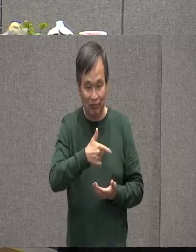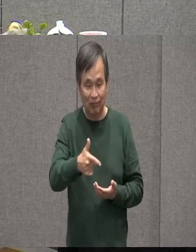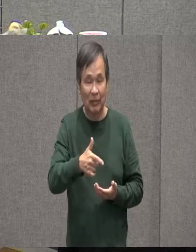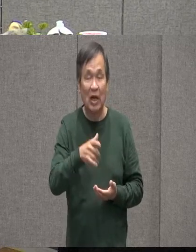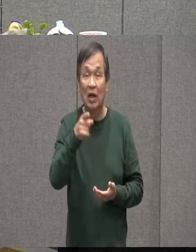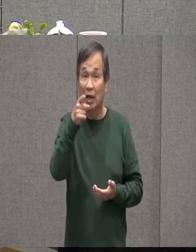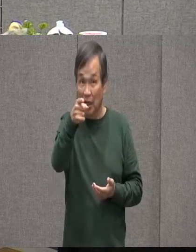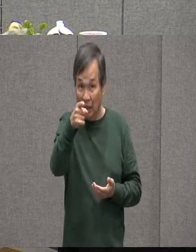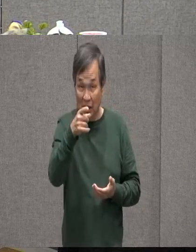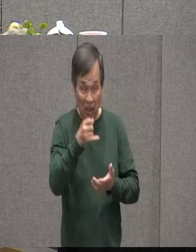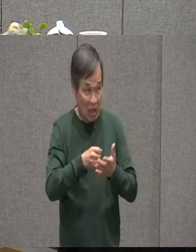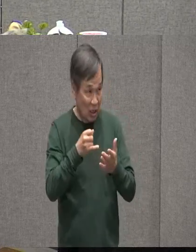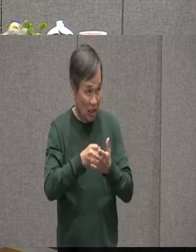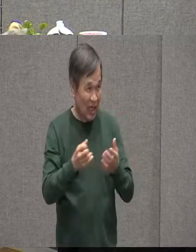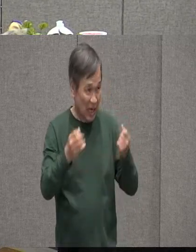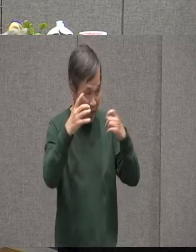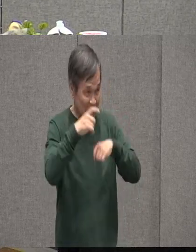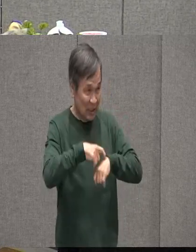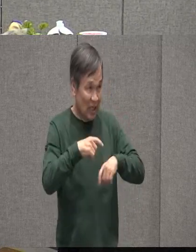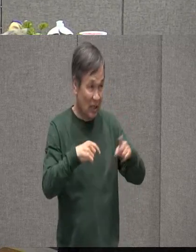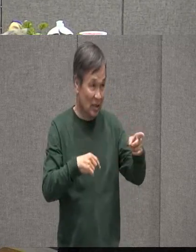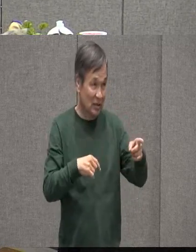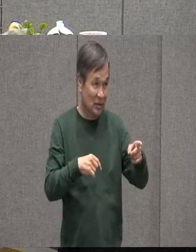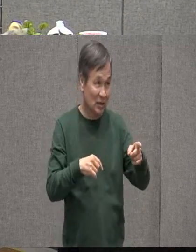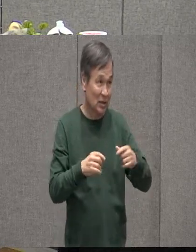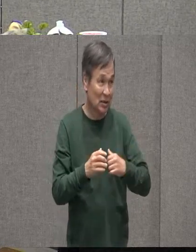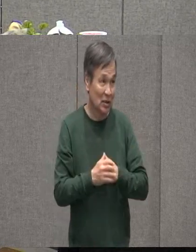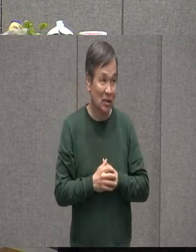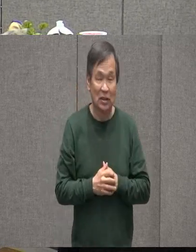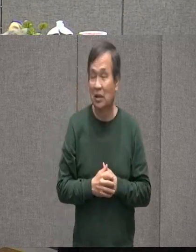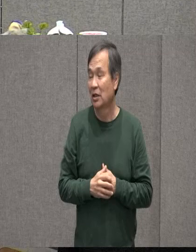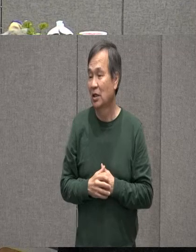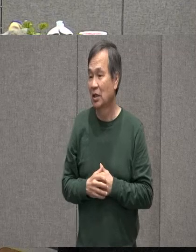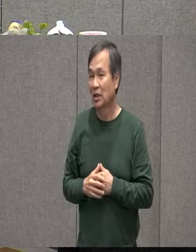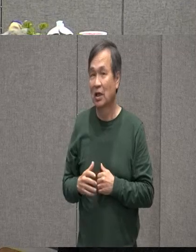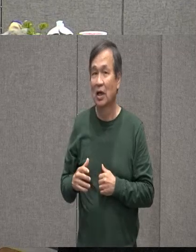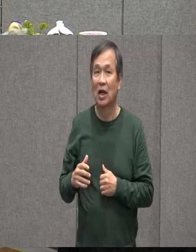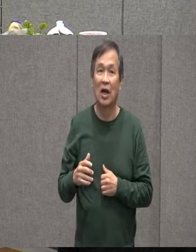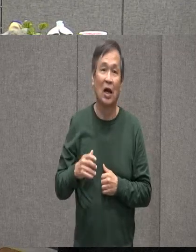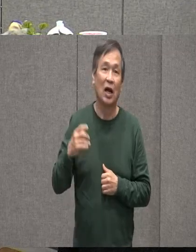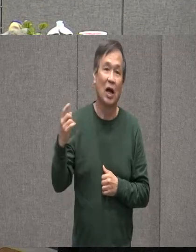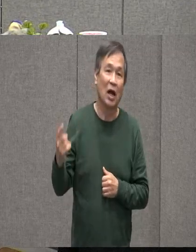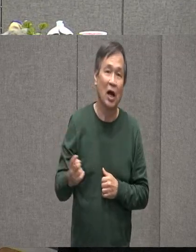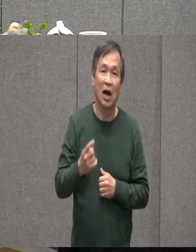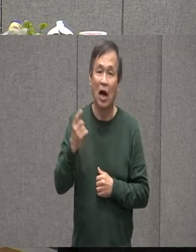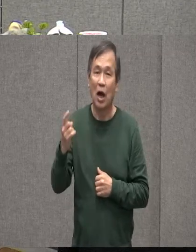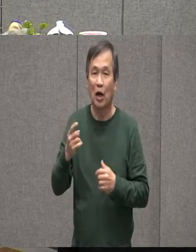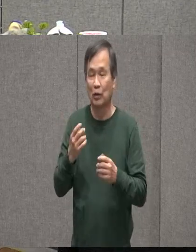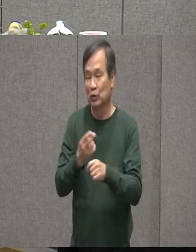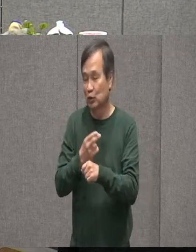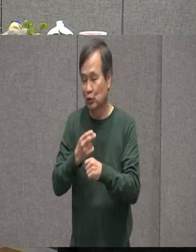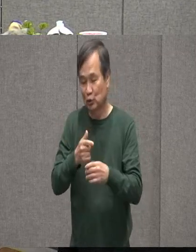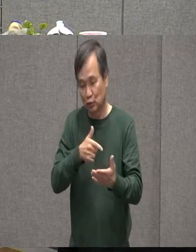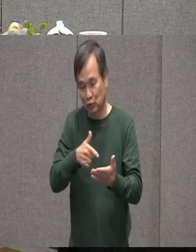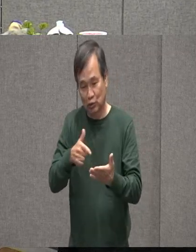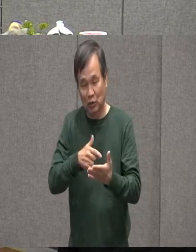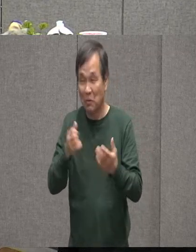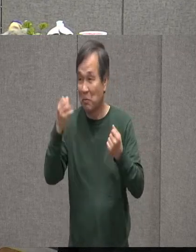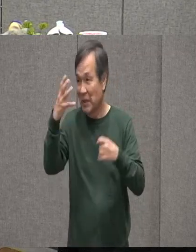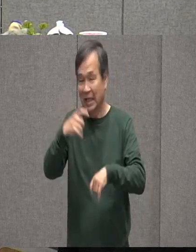a hot glue gun, Ms Rudd? Let's ask how many times I burned myself with the hot glue gun. They kinda go hand in hand. - That would be a million. Yes. - Yeah.